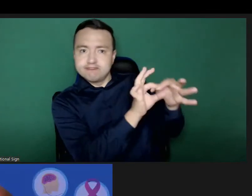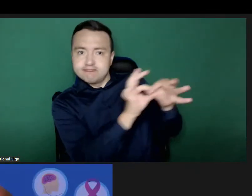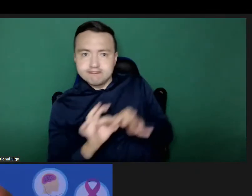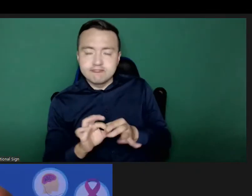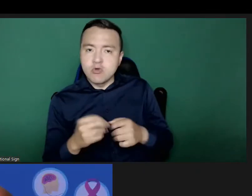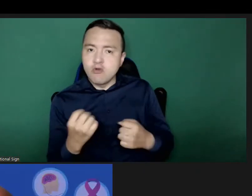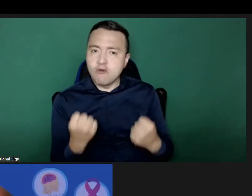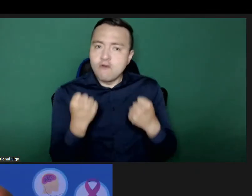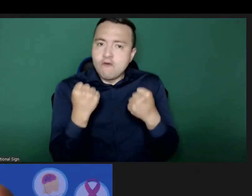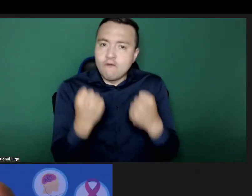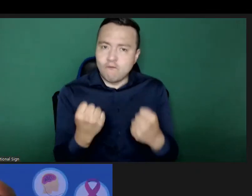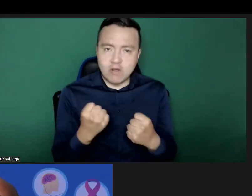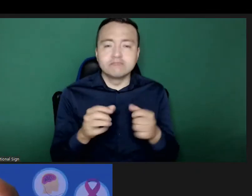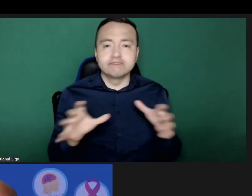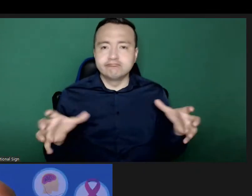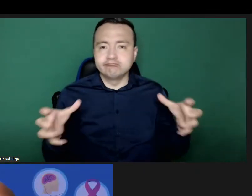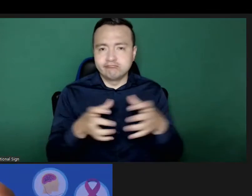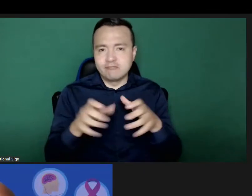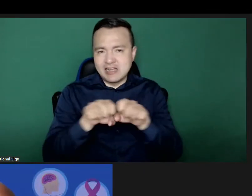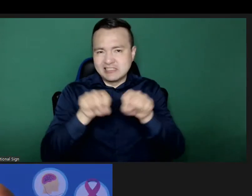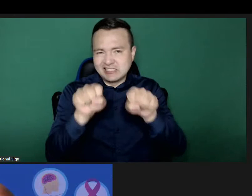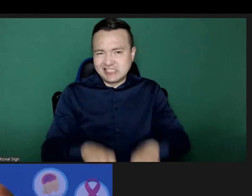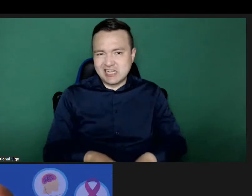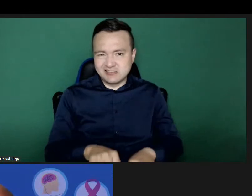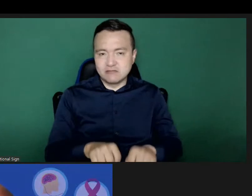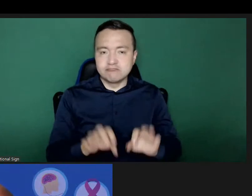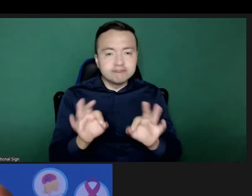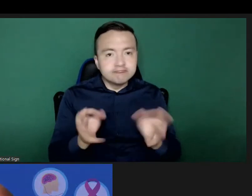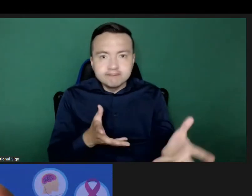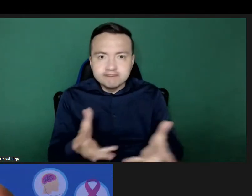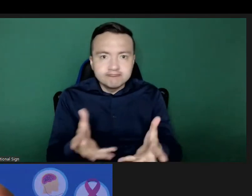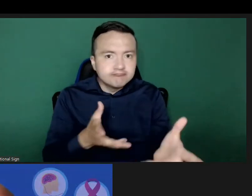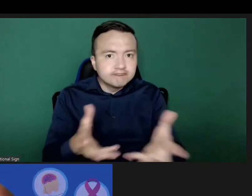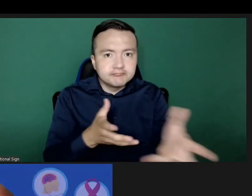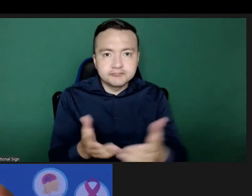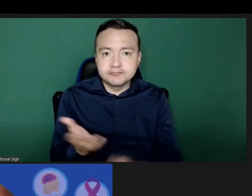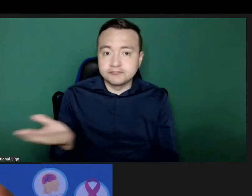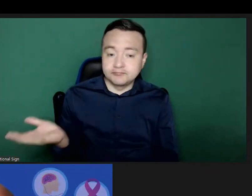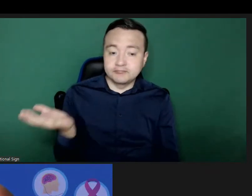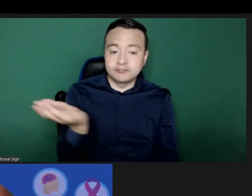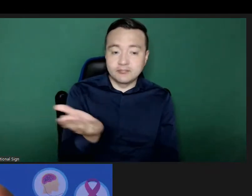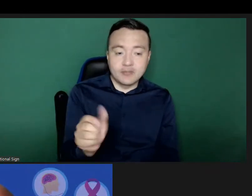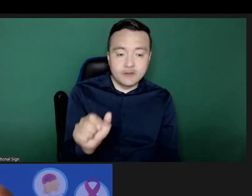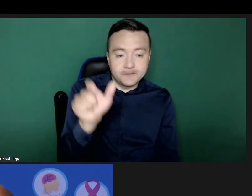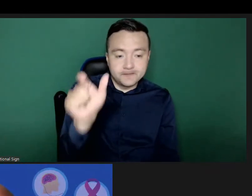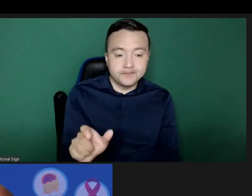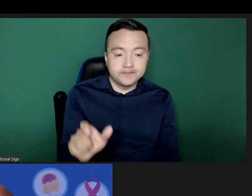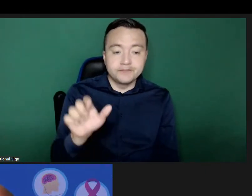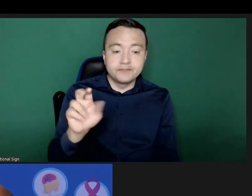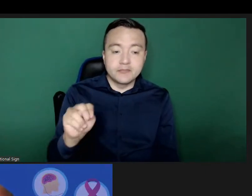department director for non-communicable diseases and mental health, who will provide an overview of PAHO's work on